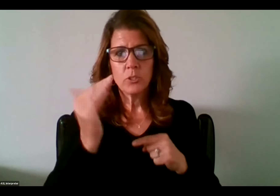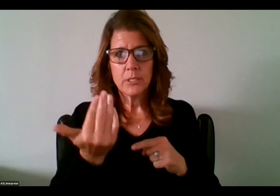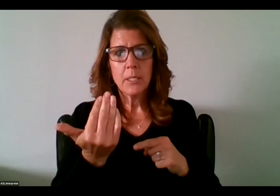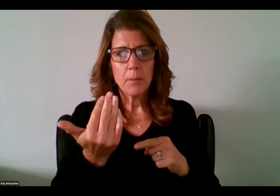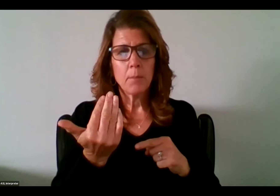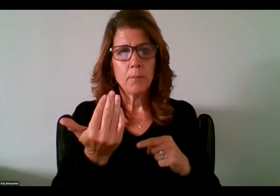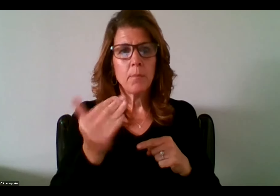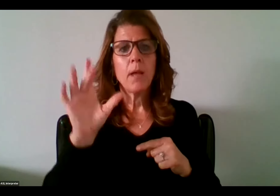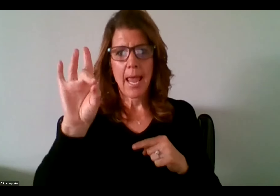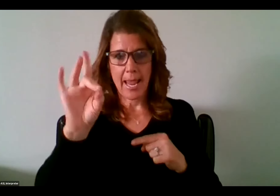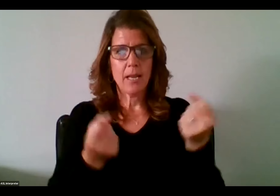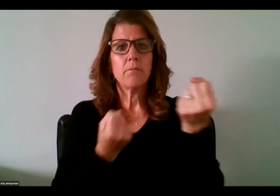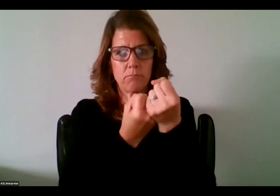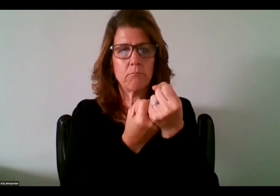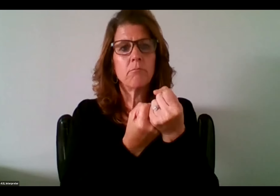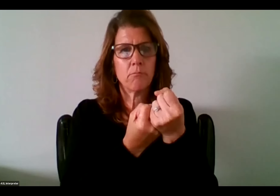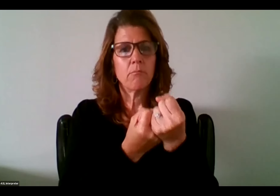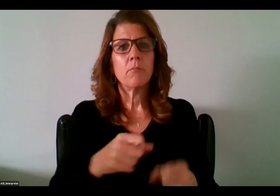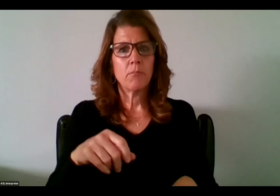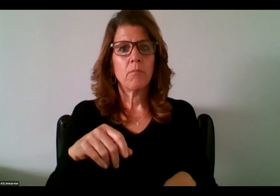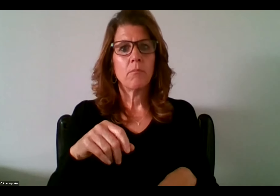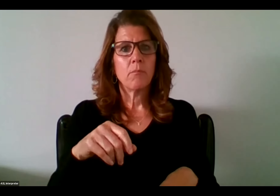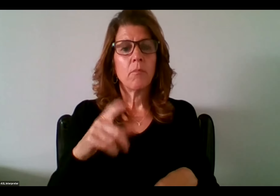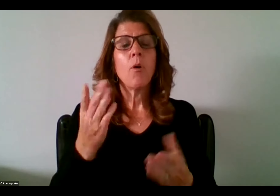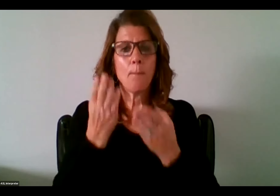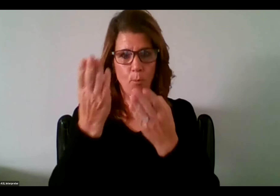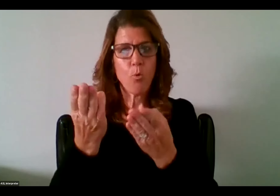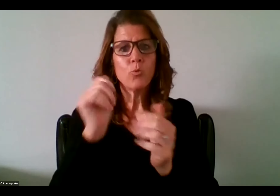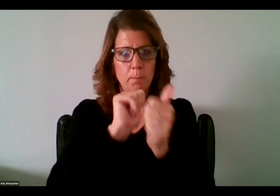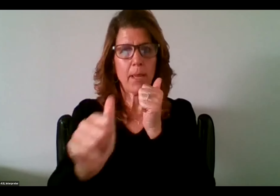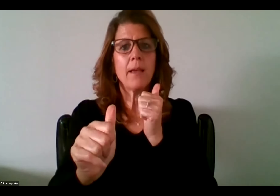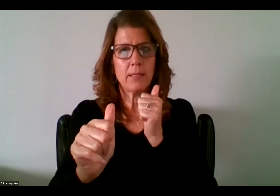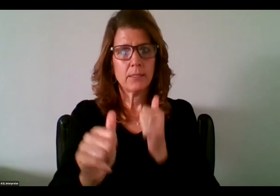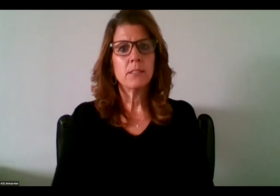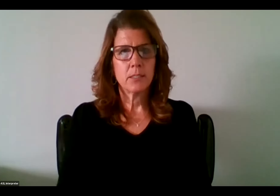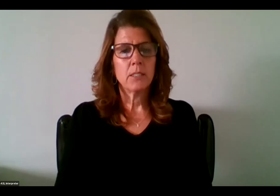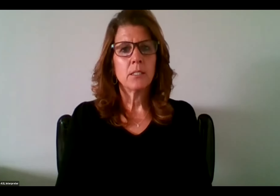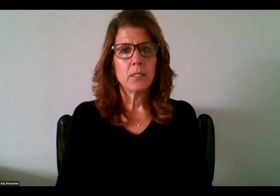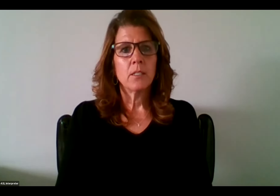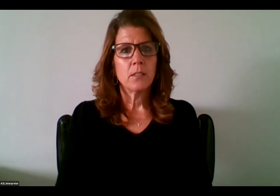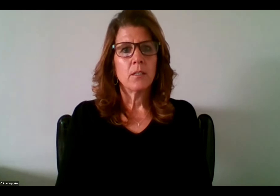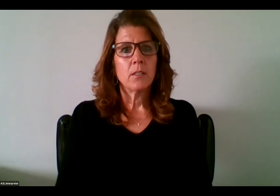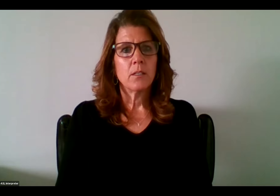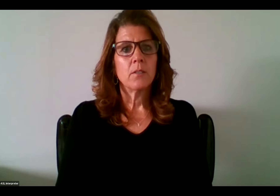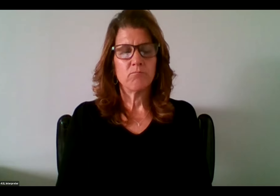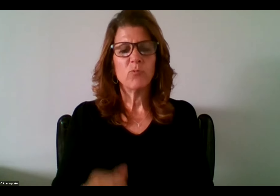And eight for approval. The motion is passed. To approve the minutes from March.